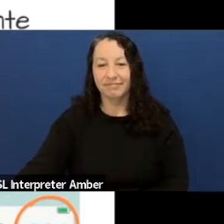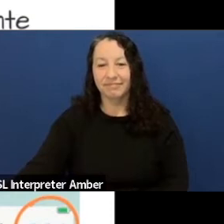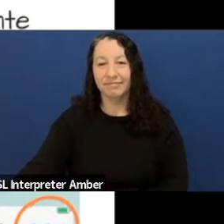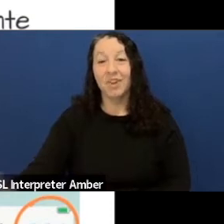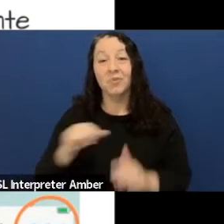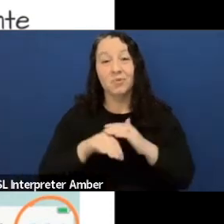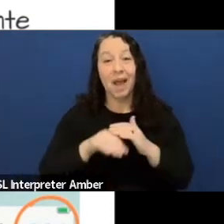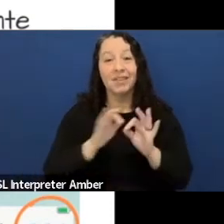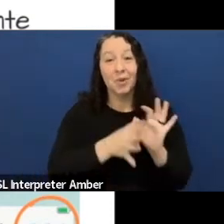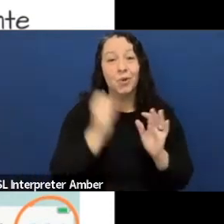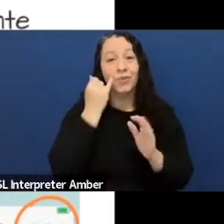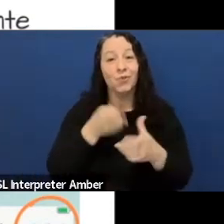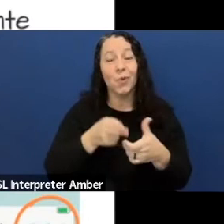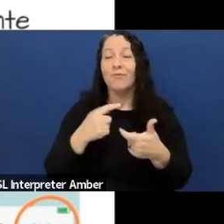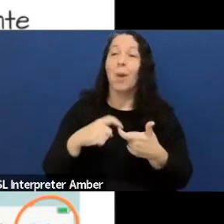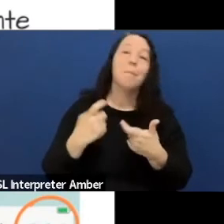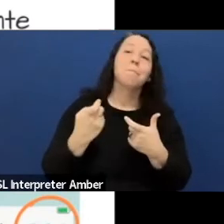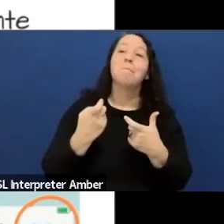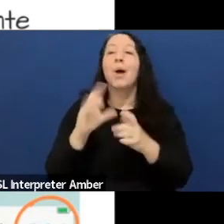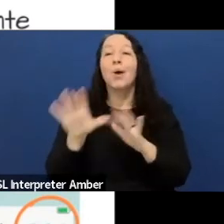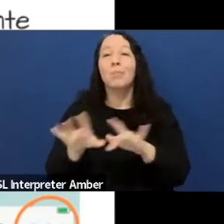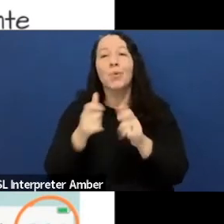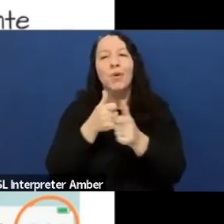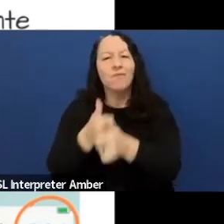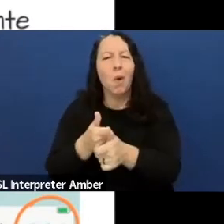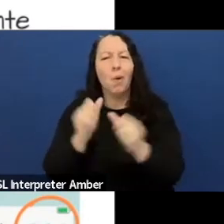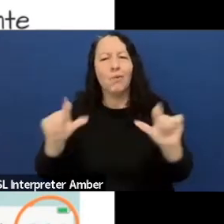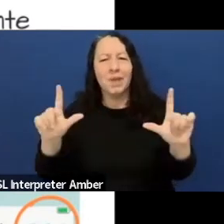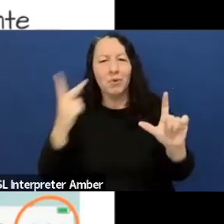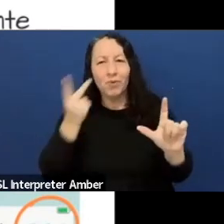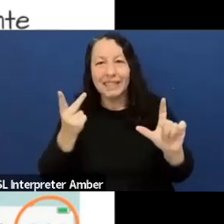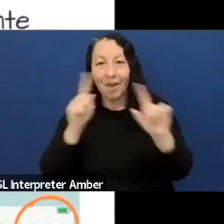To access the interpretation if you're joining from a computer you can follow along via the